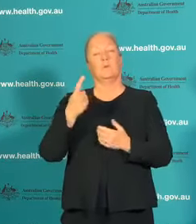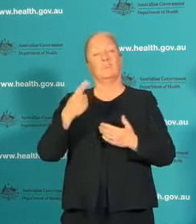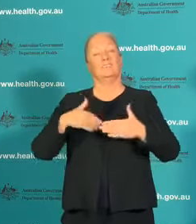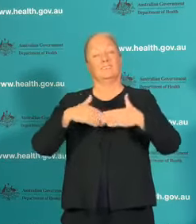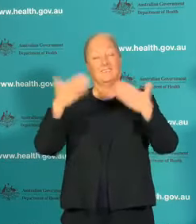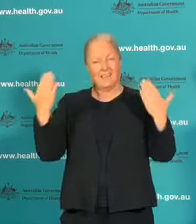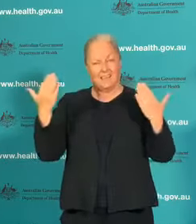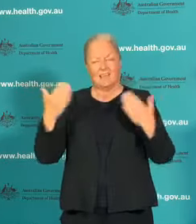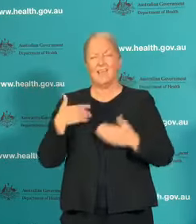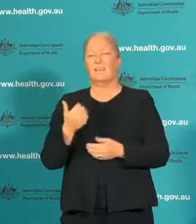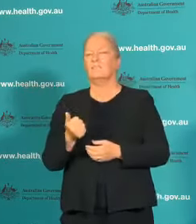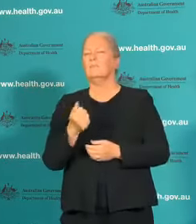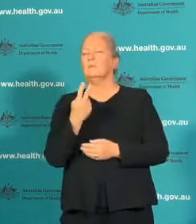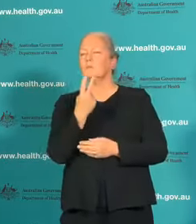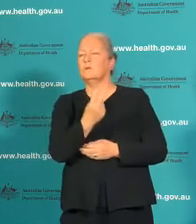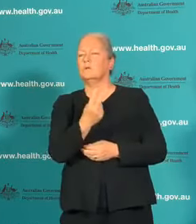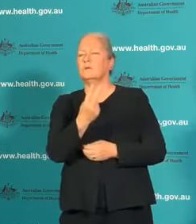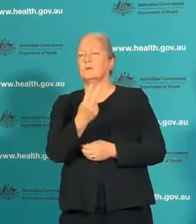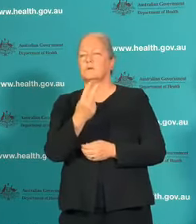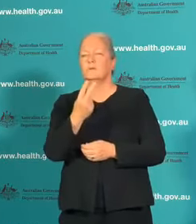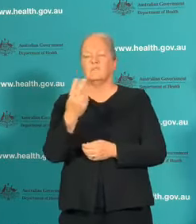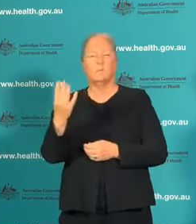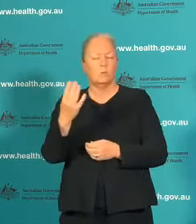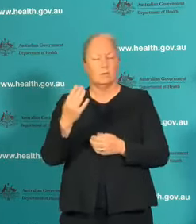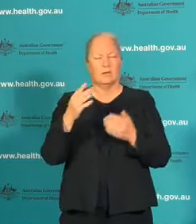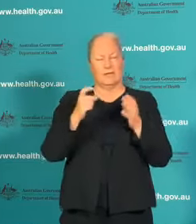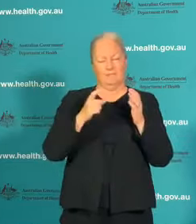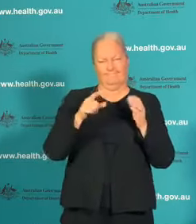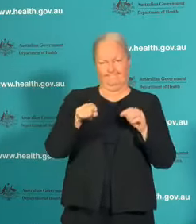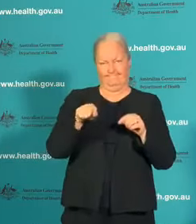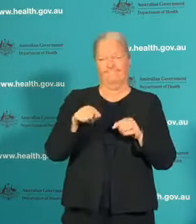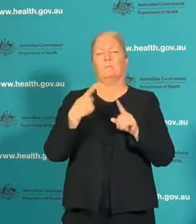were reported in Victoria. 14 new cases were reported in New South